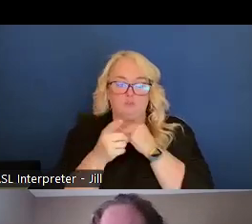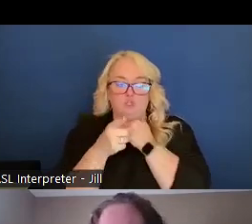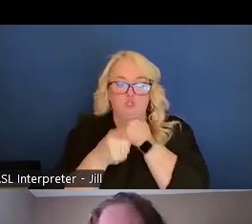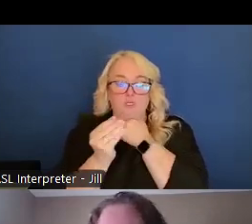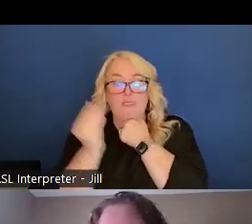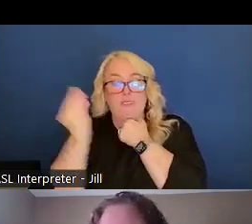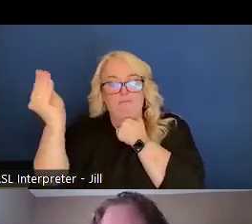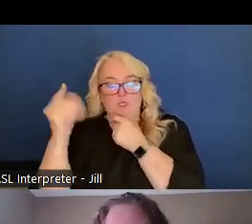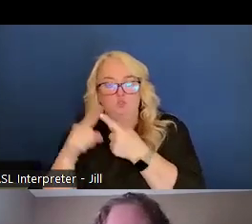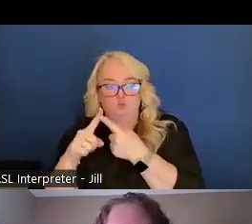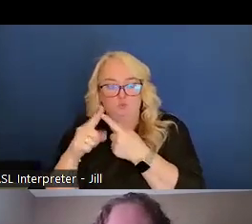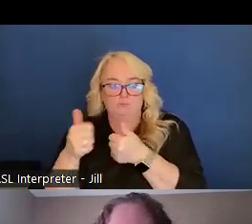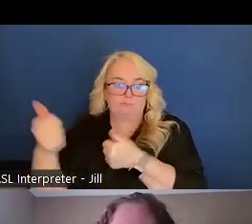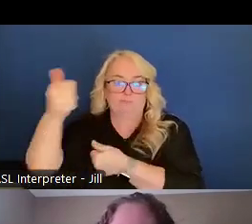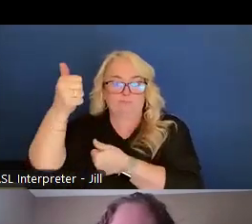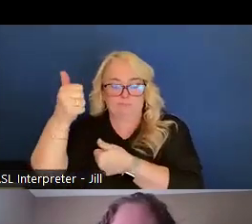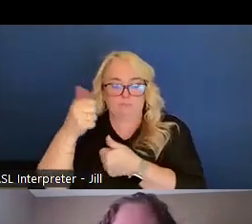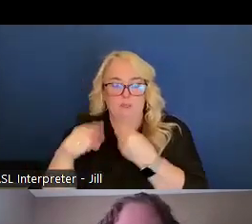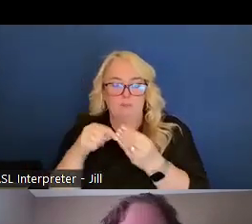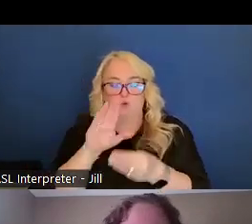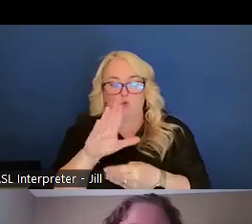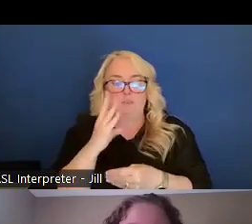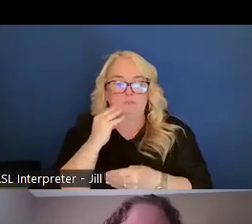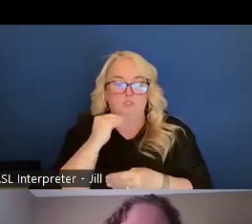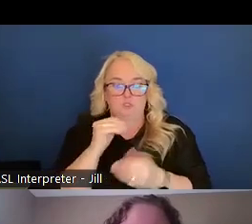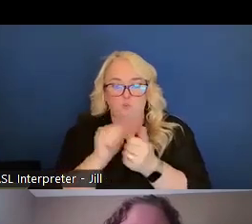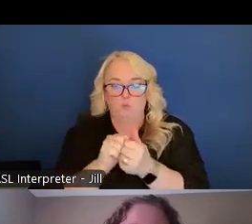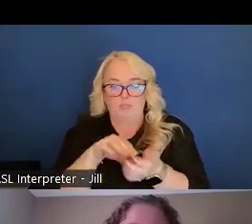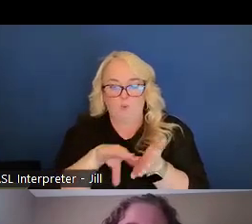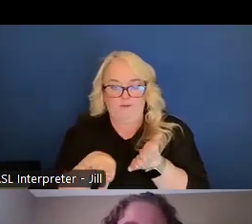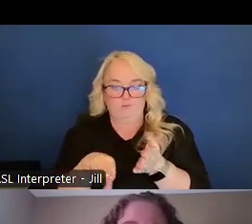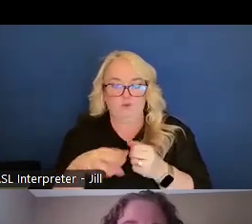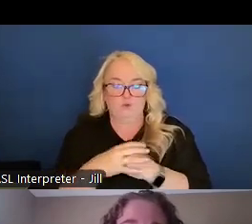above the state about your experience with the waiver. The